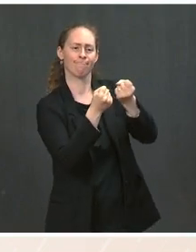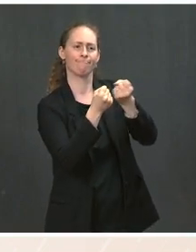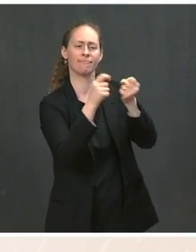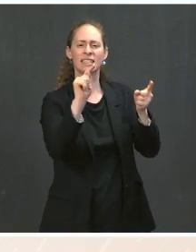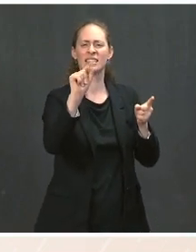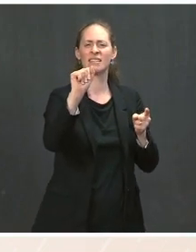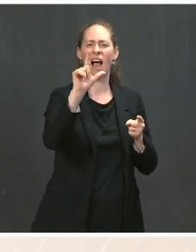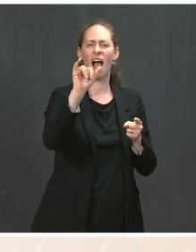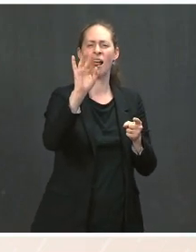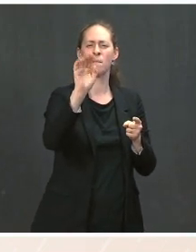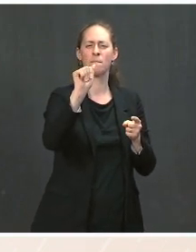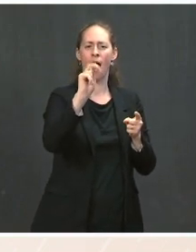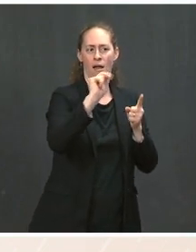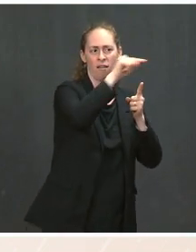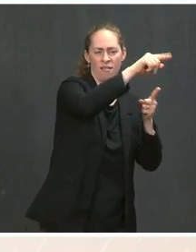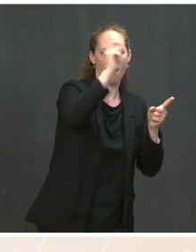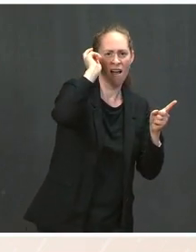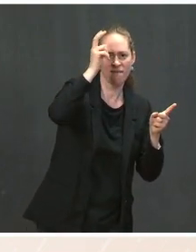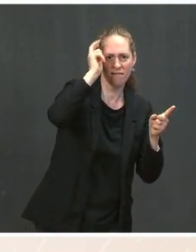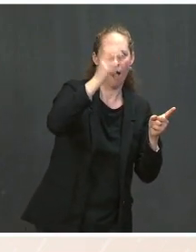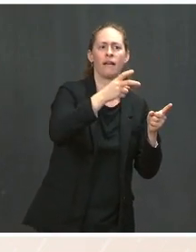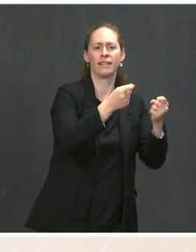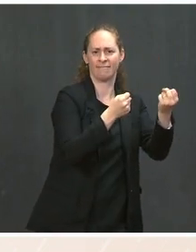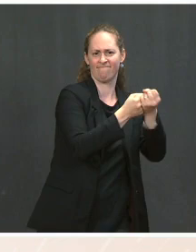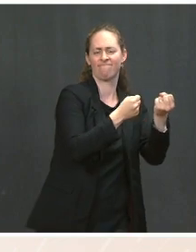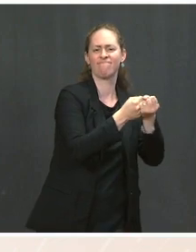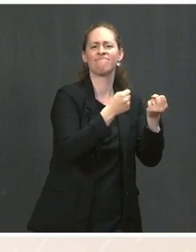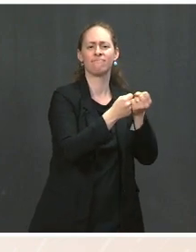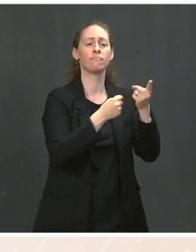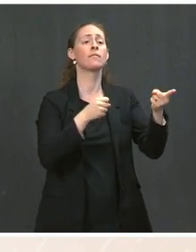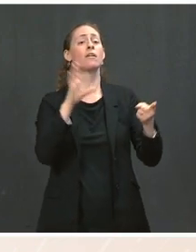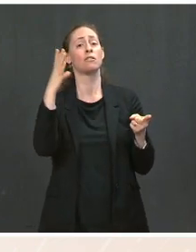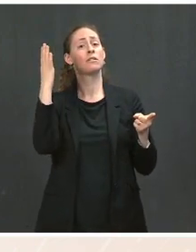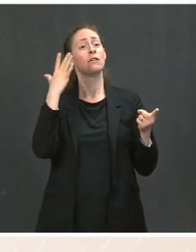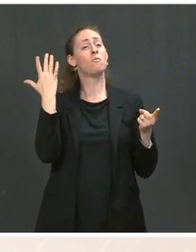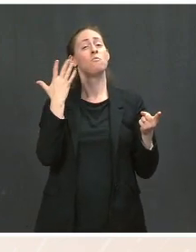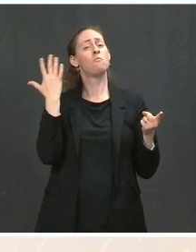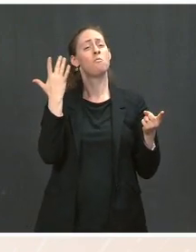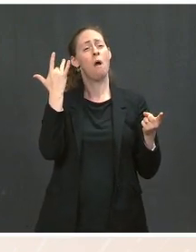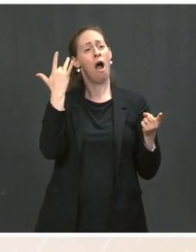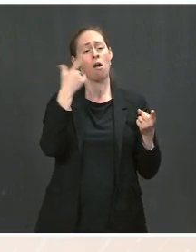The reason that they have low to moderate confidence in this judgment is in part